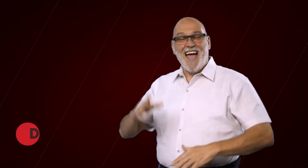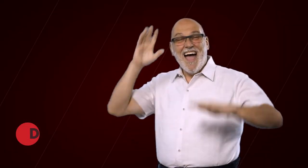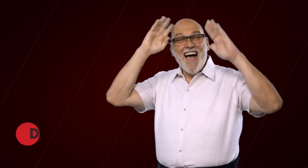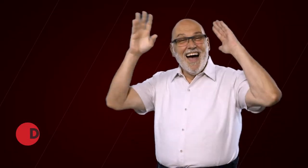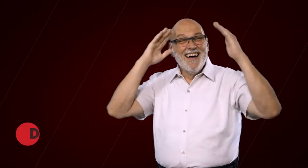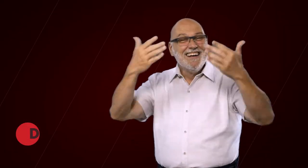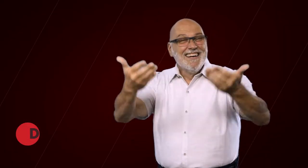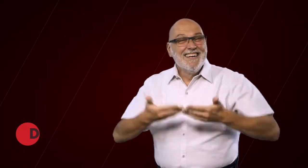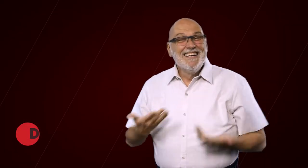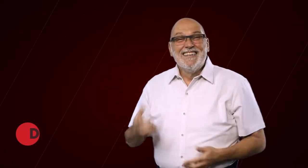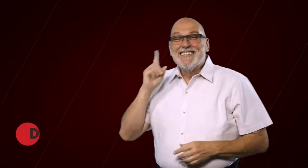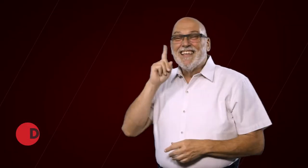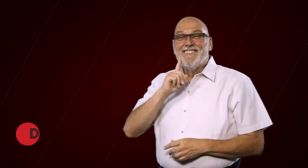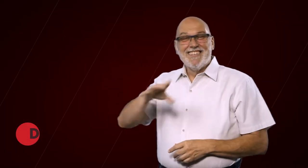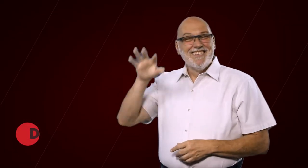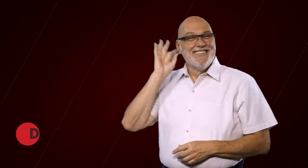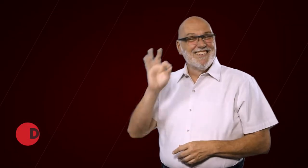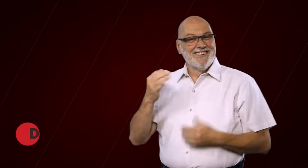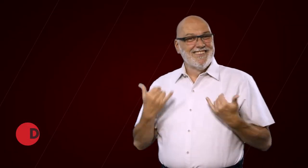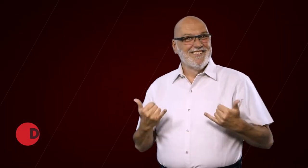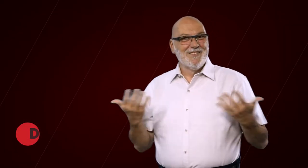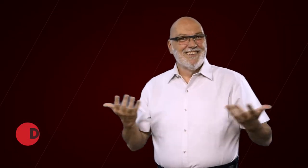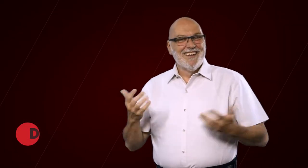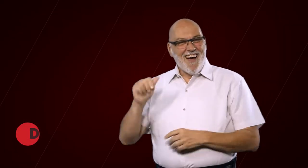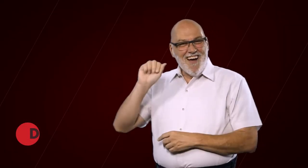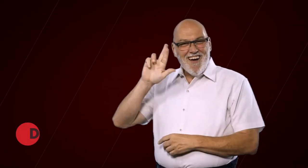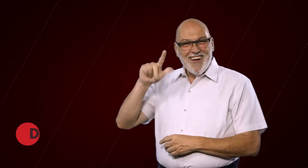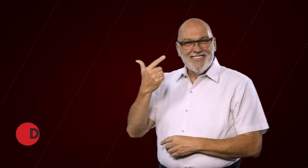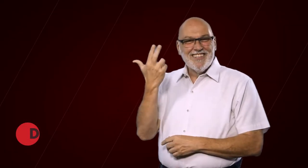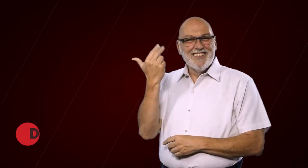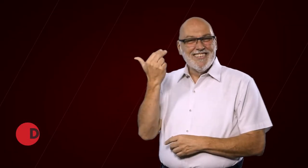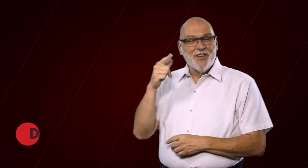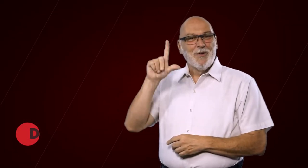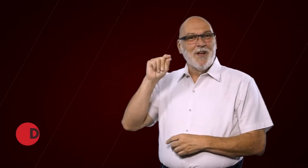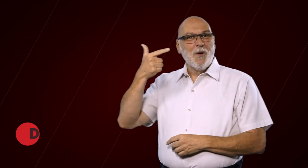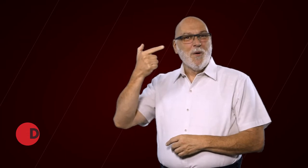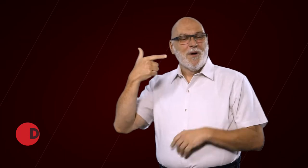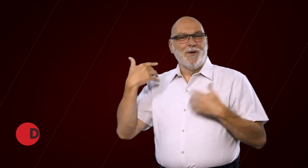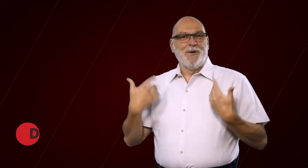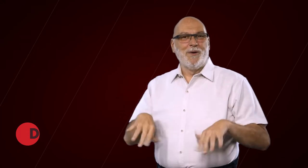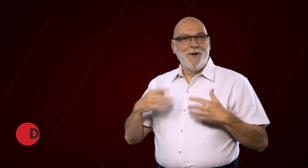[Anselmo]: Hello! This is DeafDots, 13 August 2021.